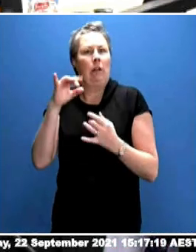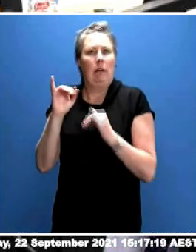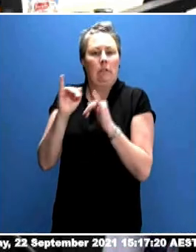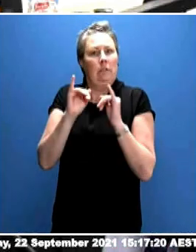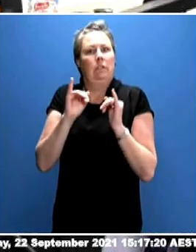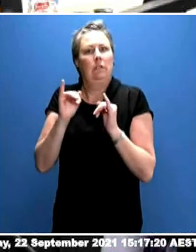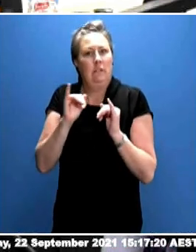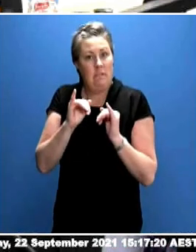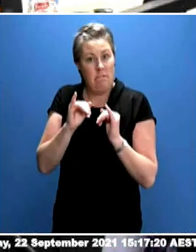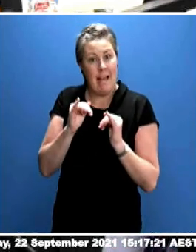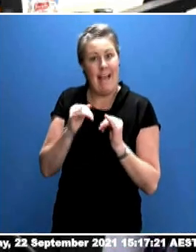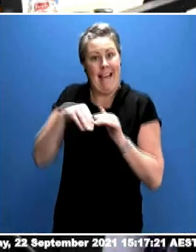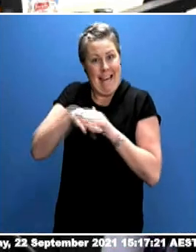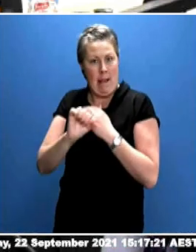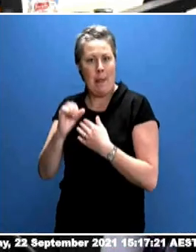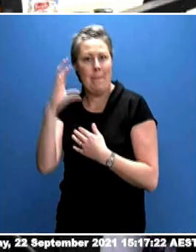children that are from other areas of the State.